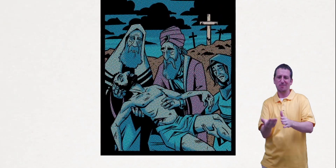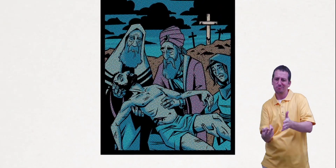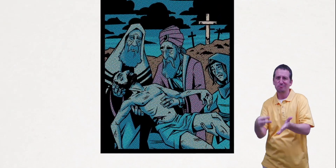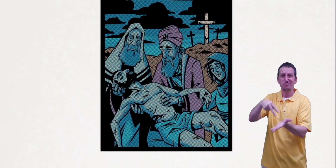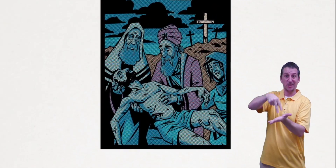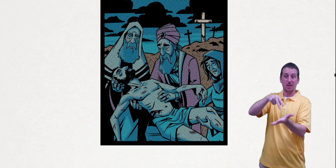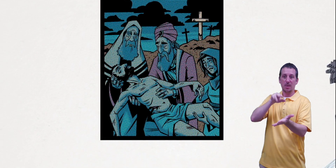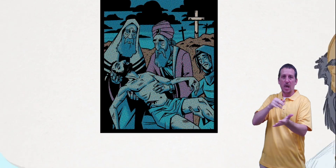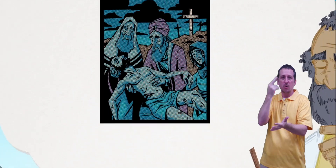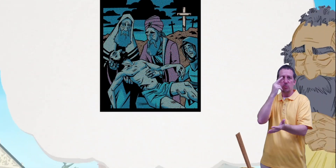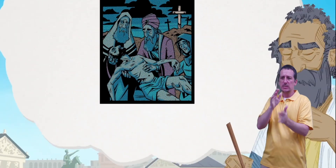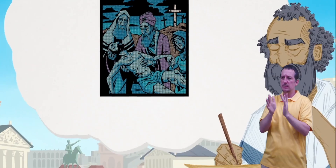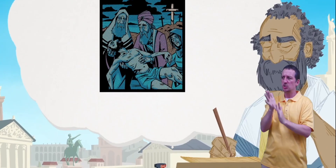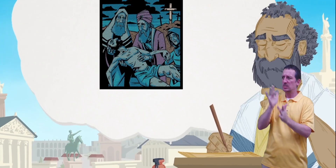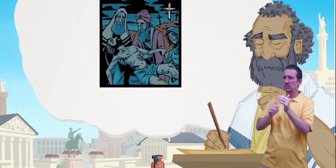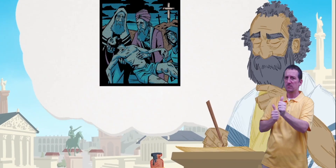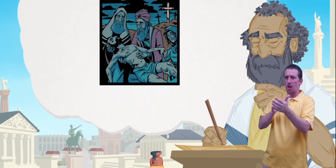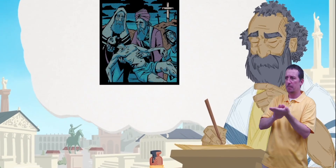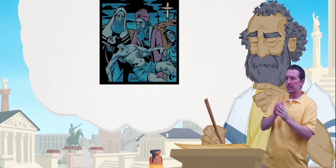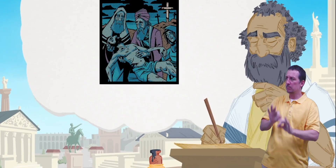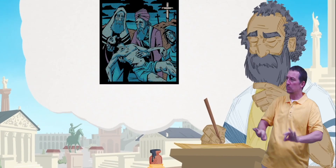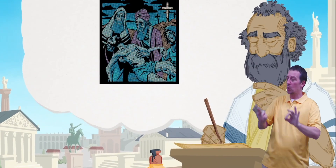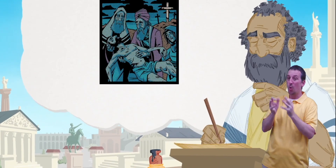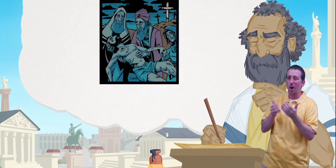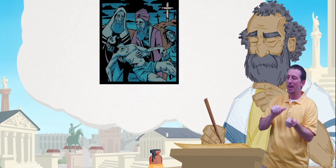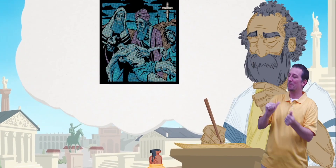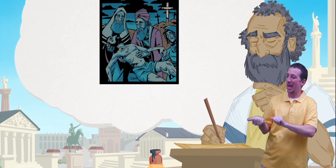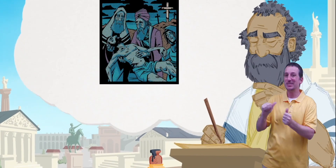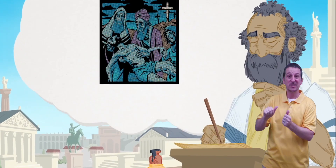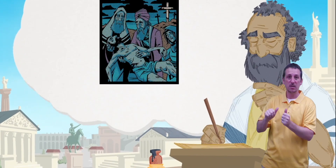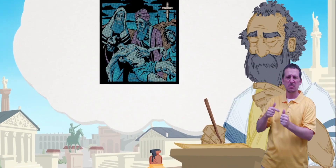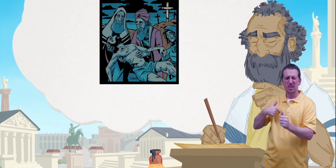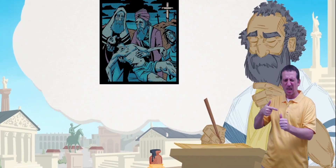This is why baptism became such a big deal for Jesus’ followers.